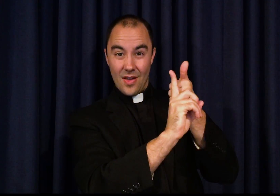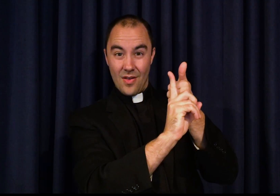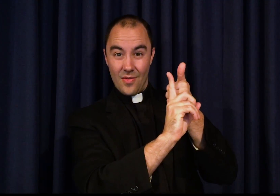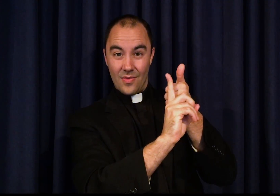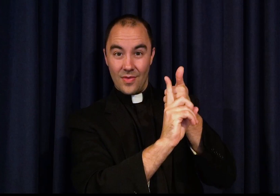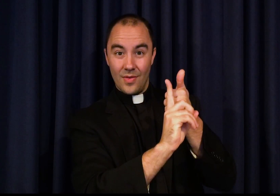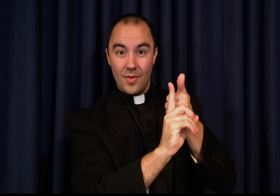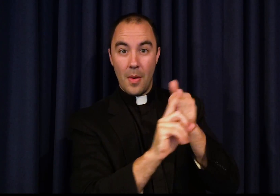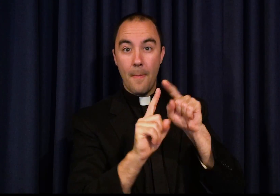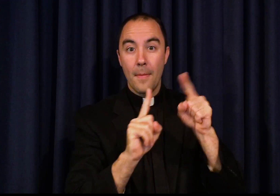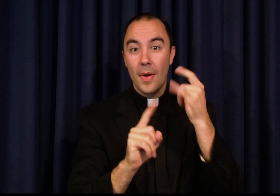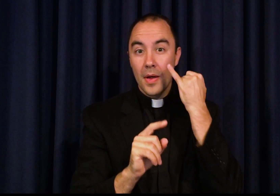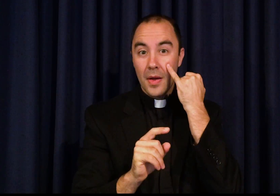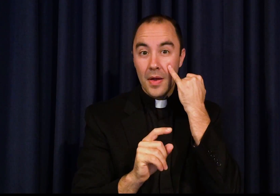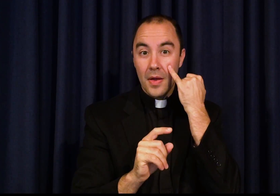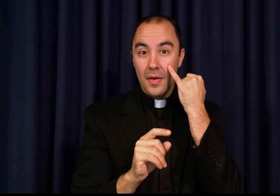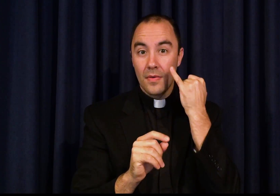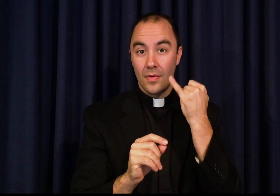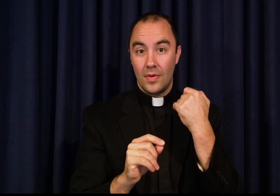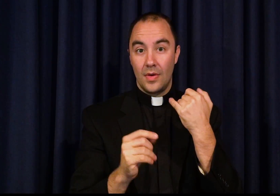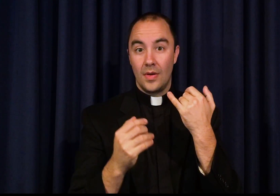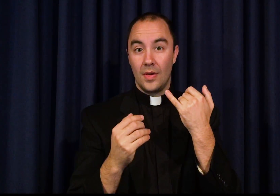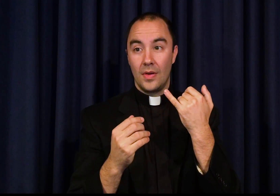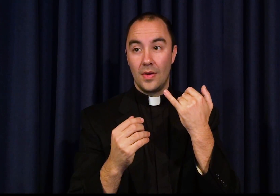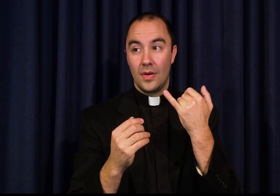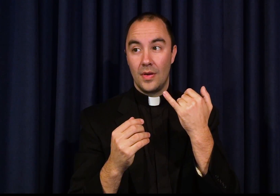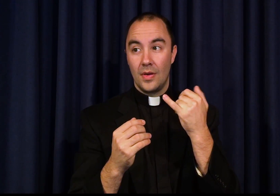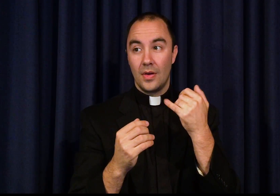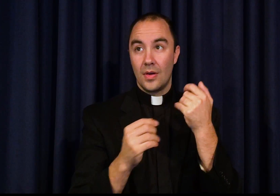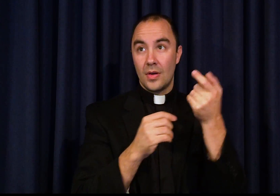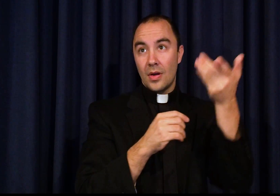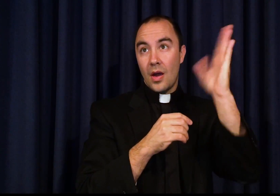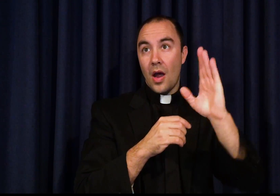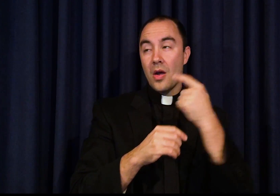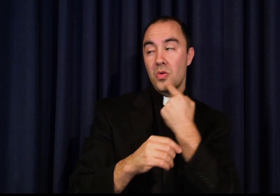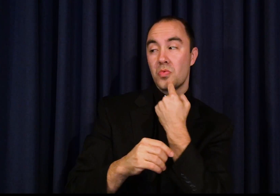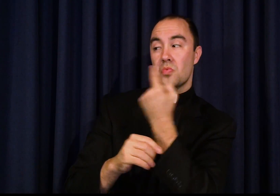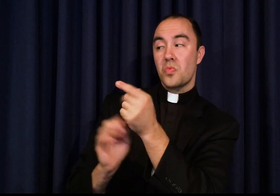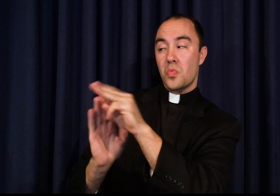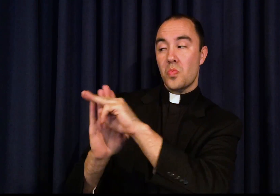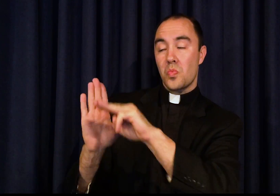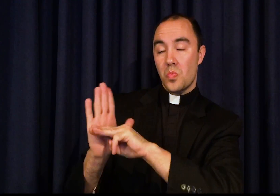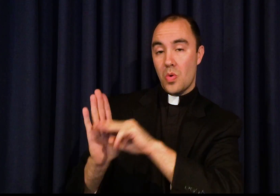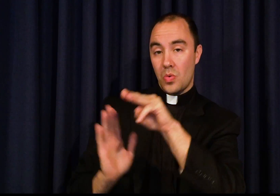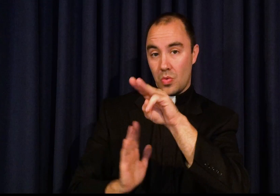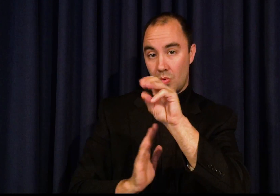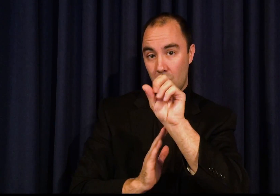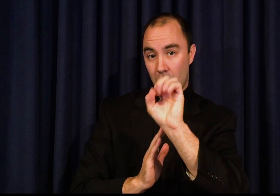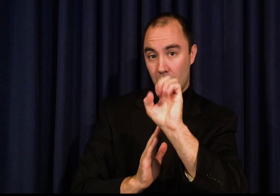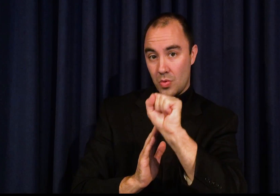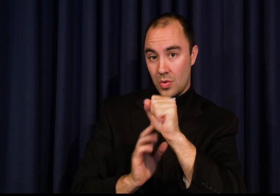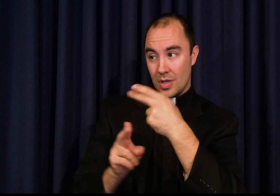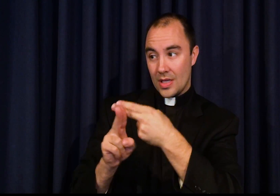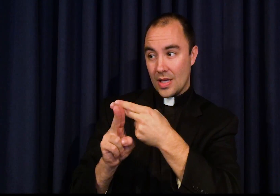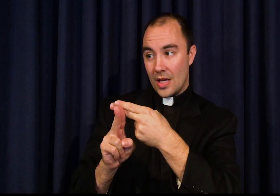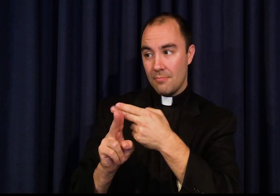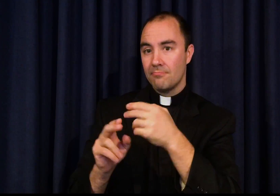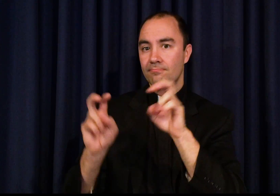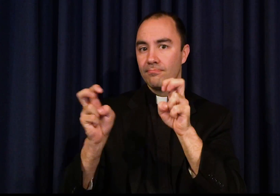it's important because it means that God is giving us his very self but if you